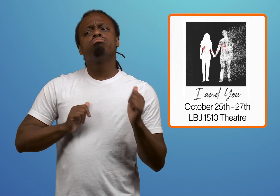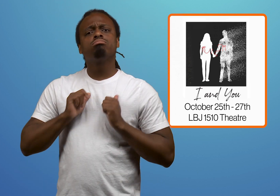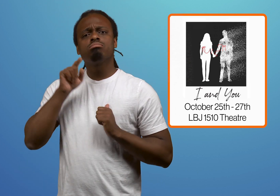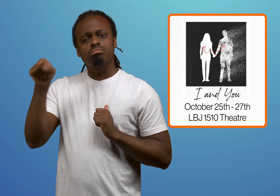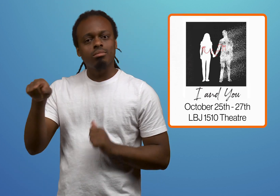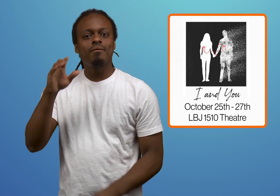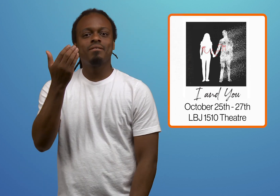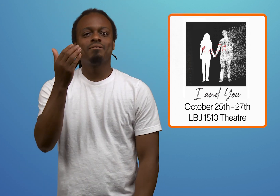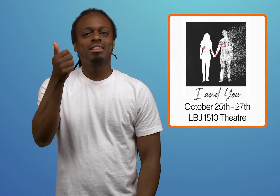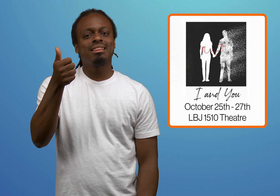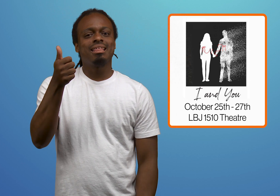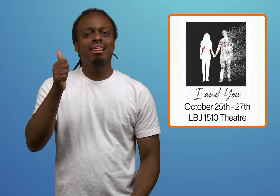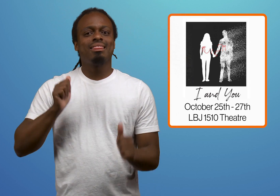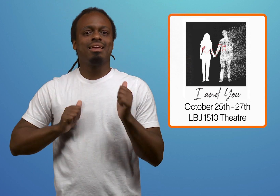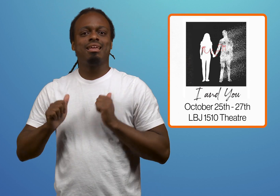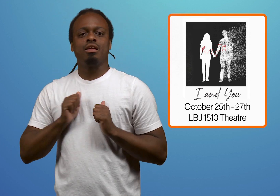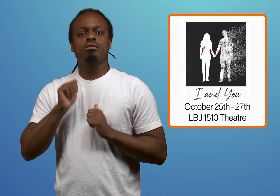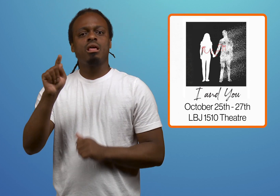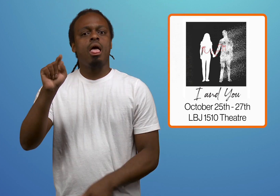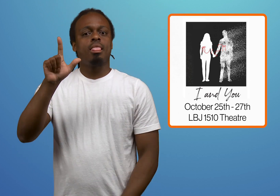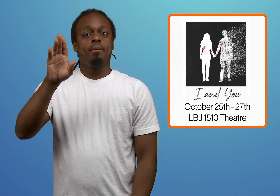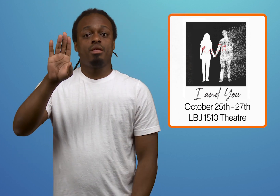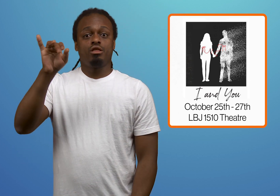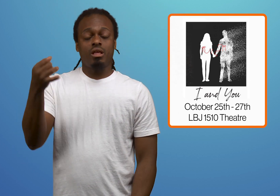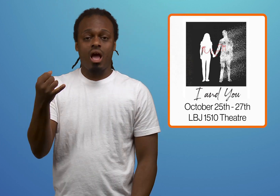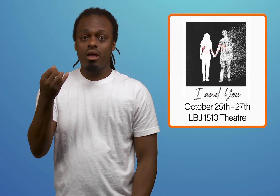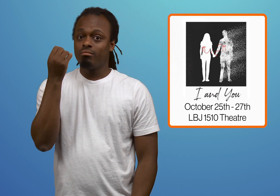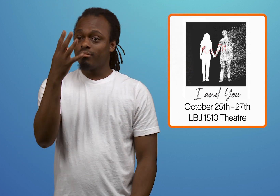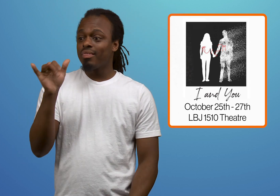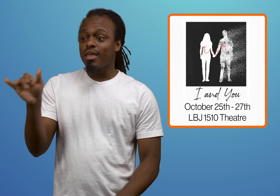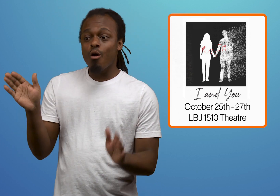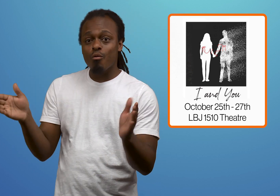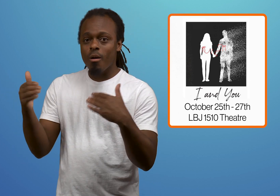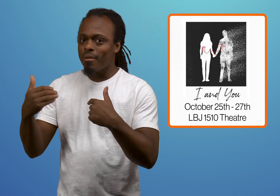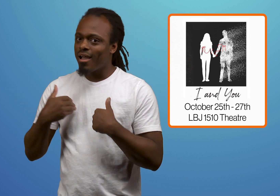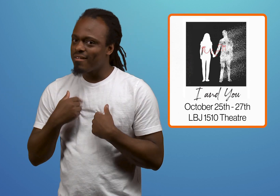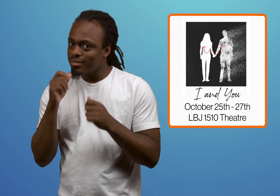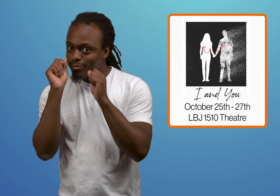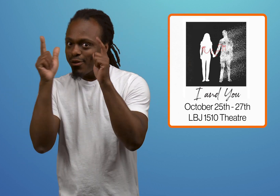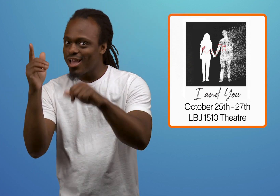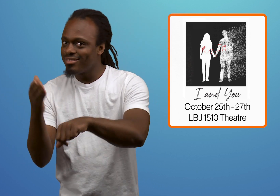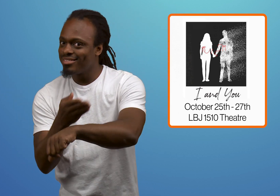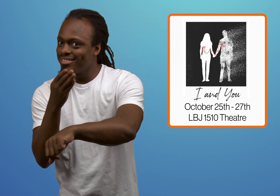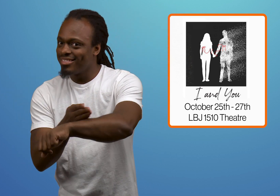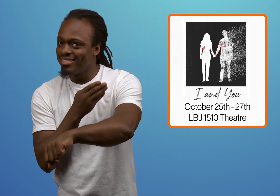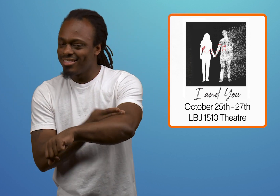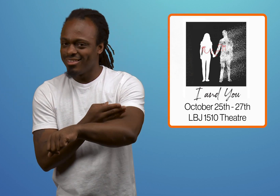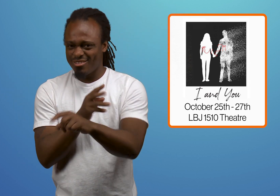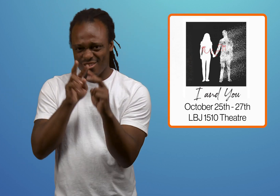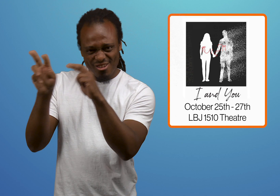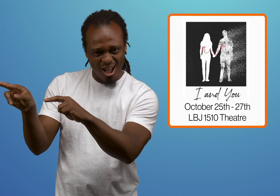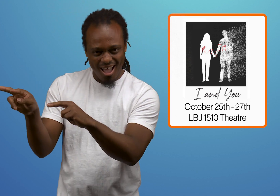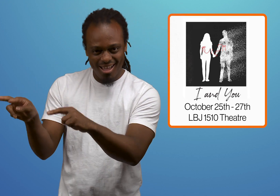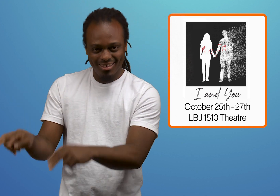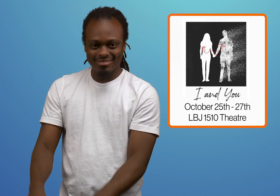It will be in the LBJ 1510 Theatre, which has been through some exciting changes.